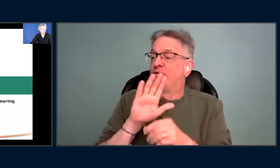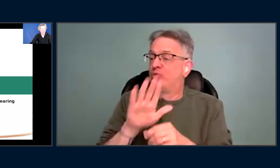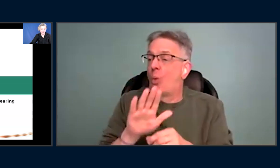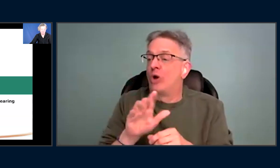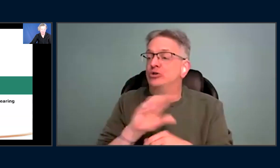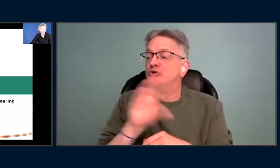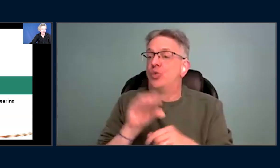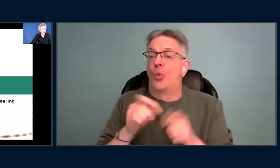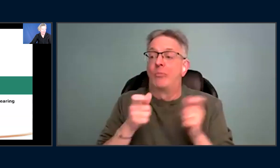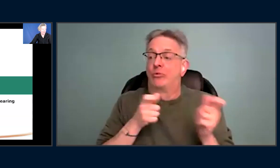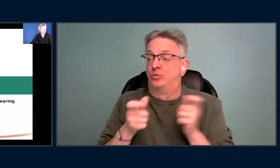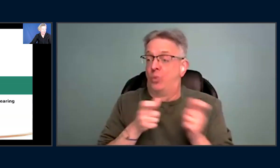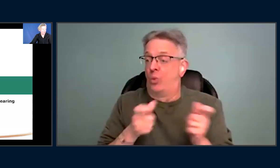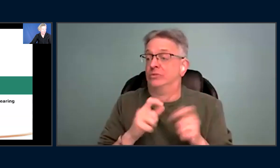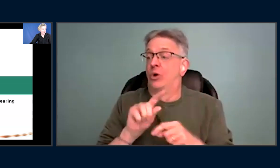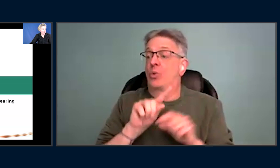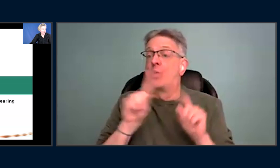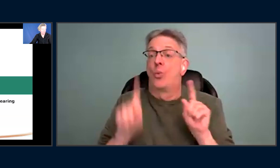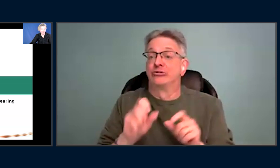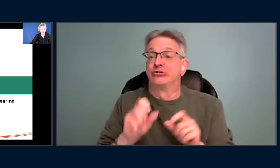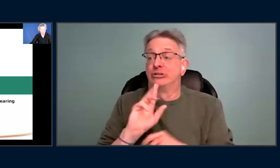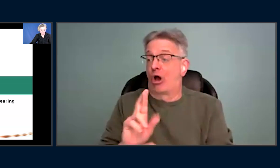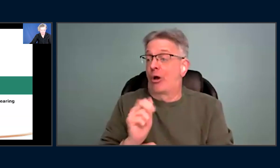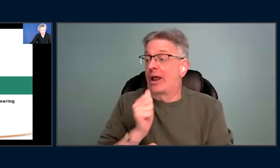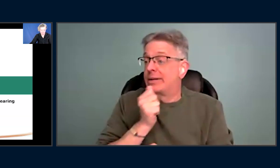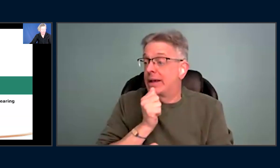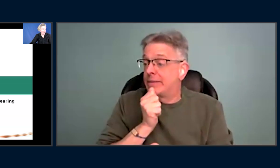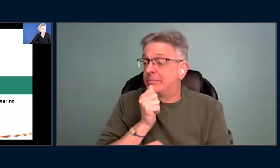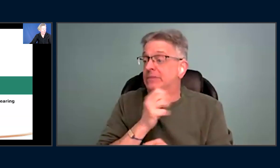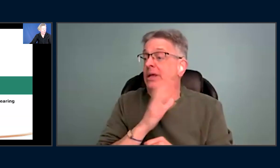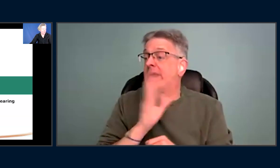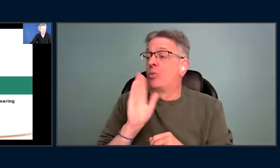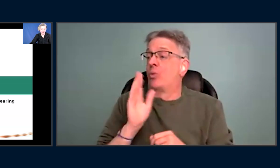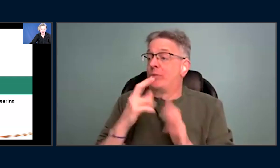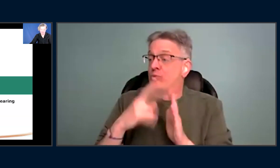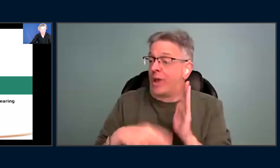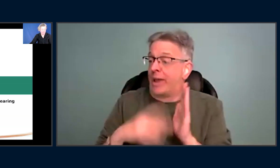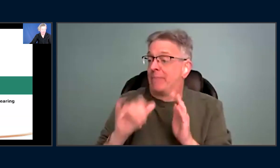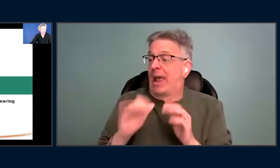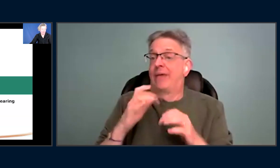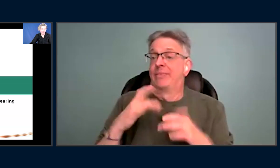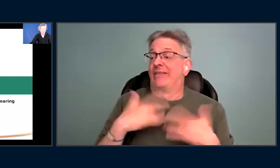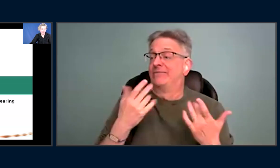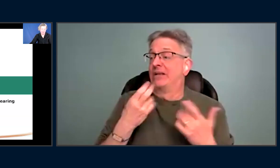that will be located in your zoom controls. The questions are anonymous, and they will be read